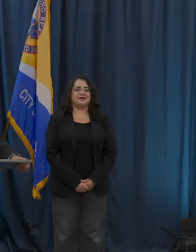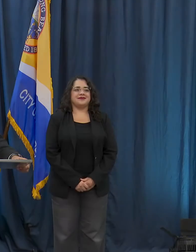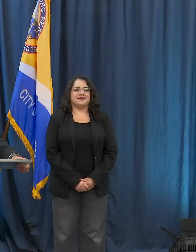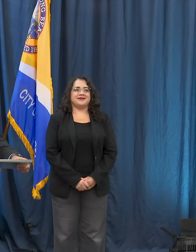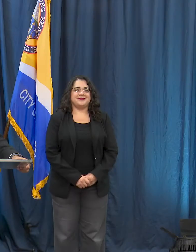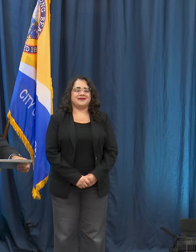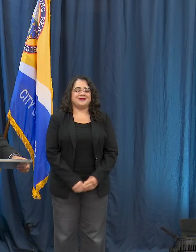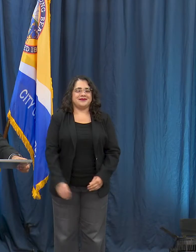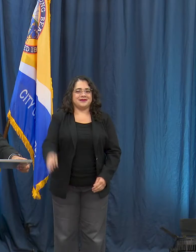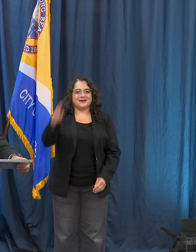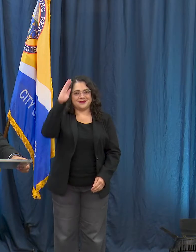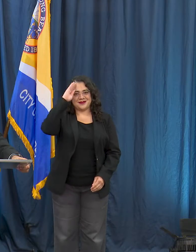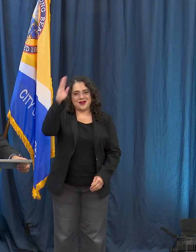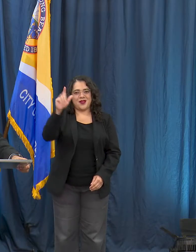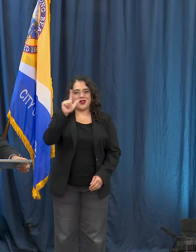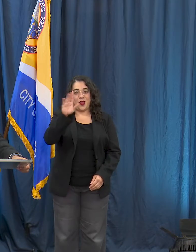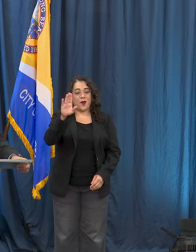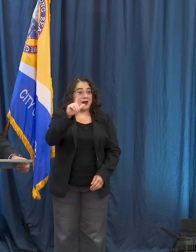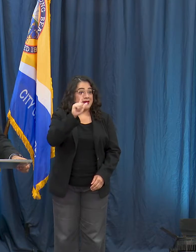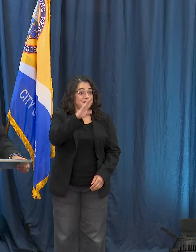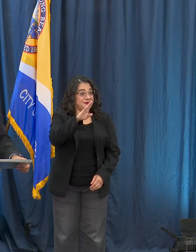Hello, Long Beach. Today is June the 8th and we